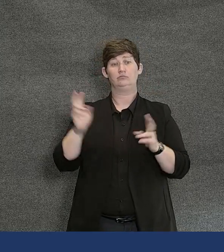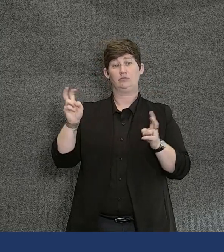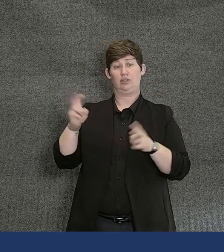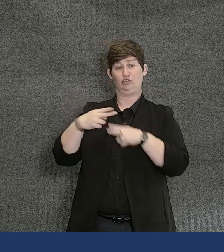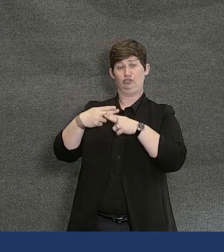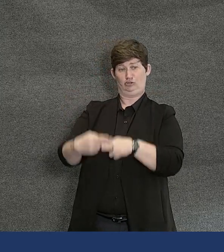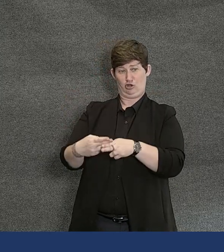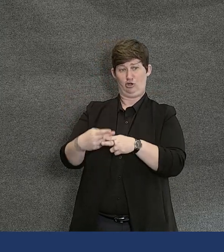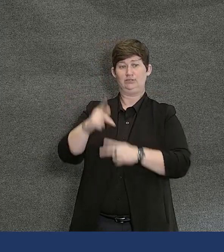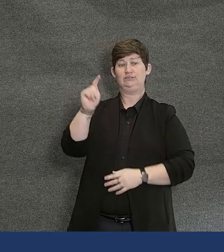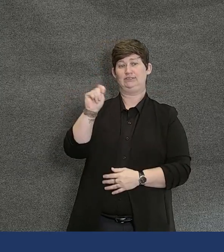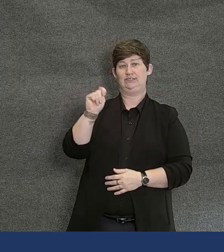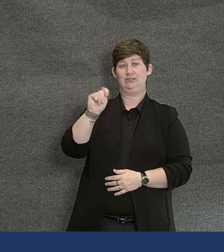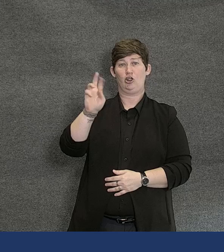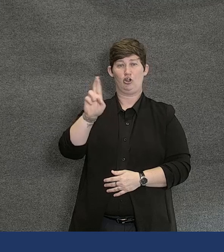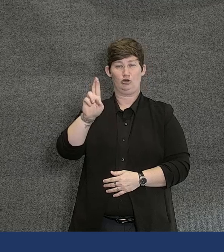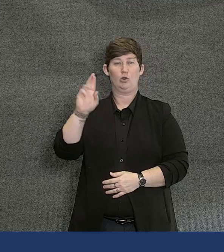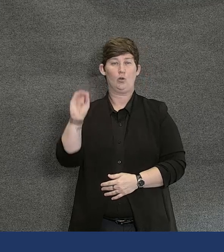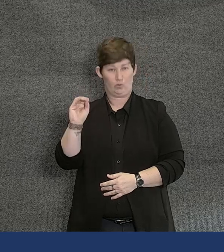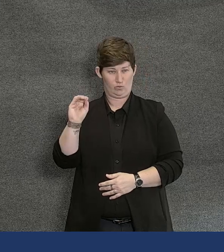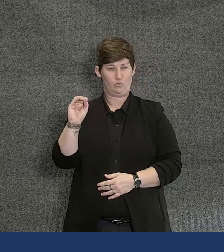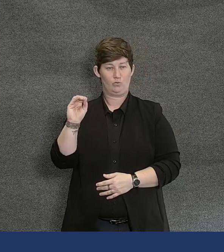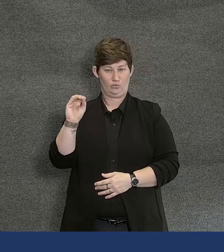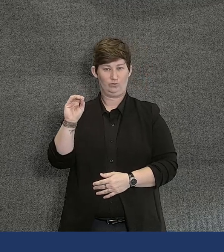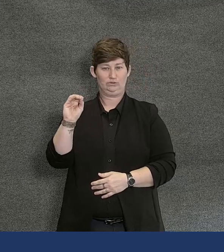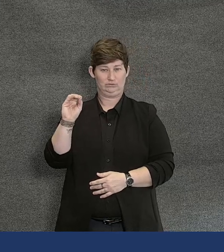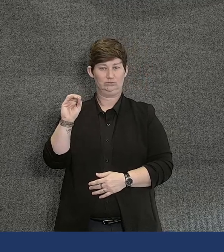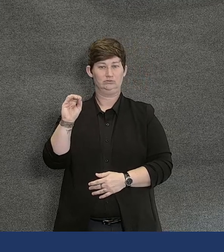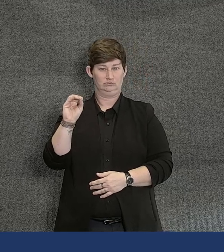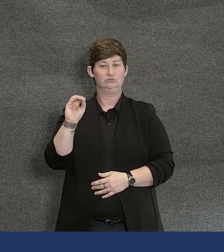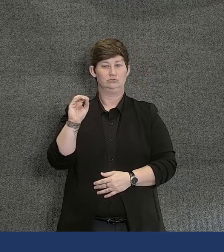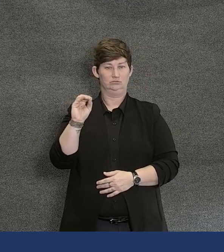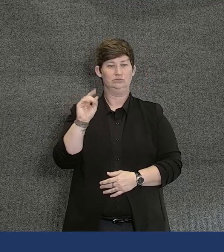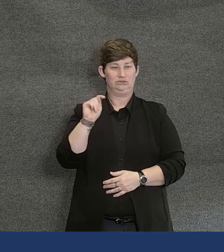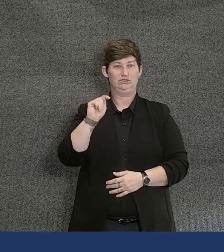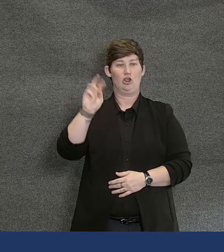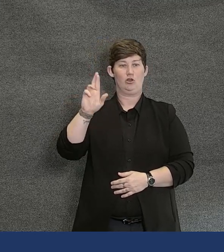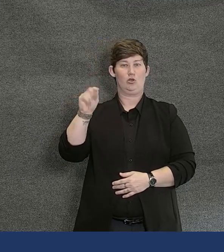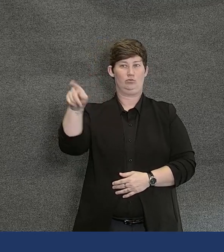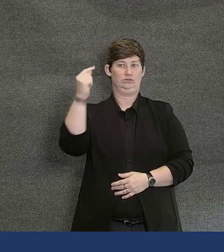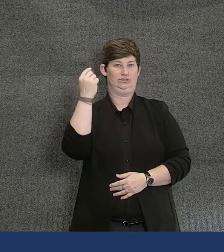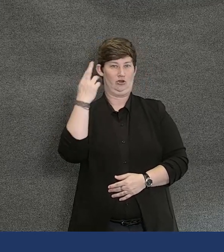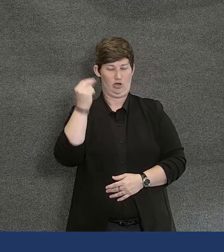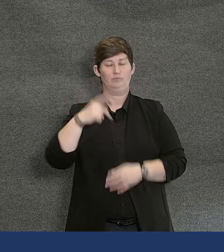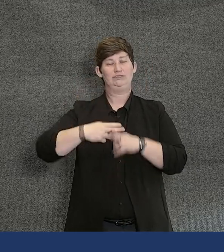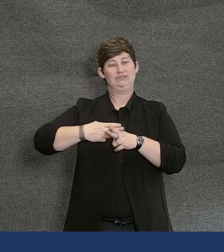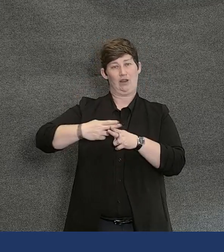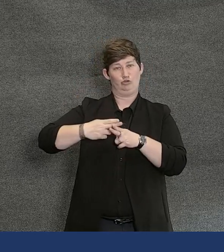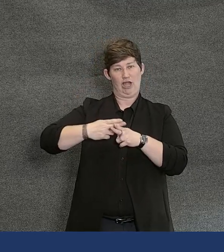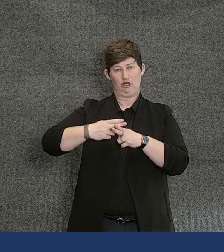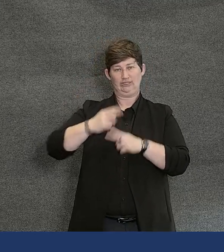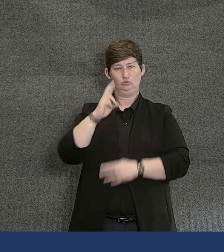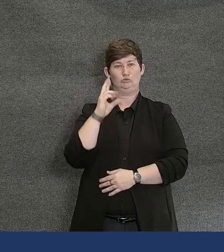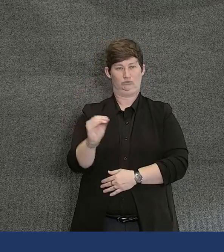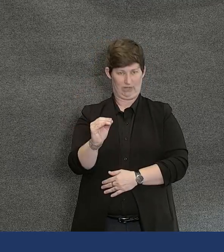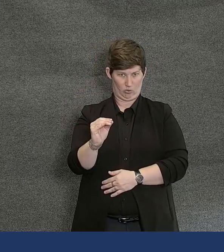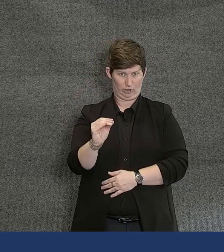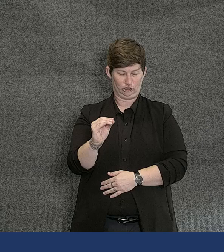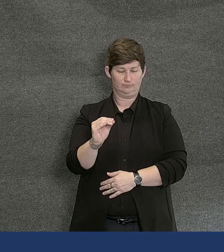Everybody say TRO. TRO. And TRO stands for Temporary Restraining Order. Temporary Restraining Order.